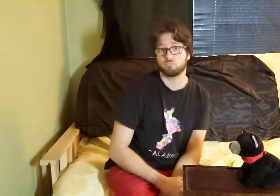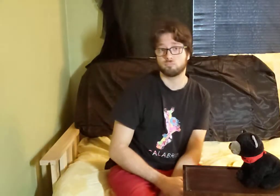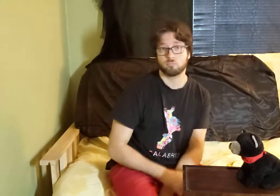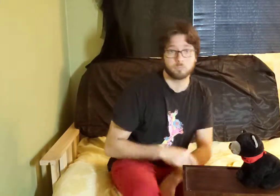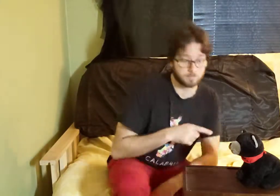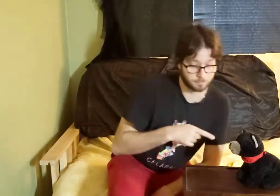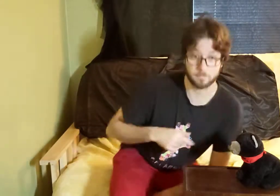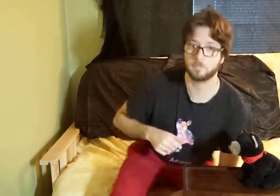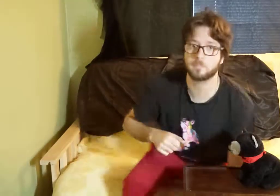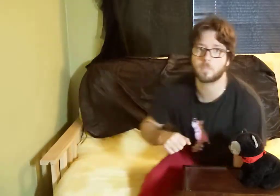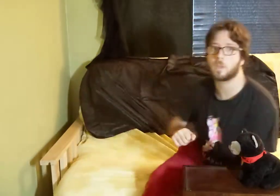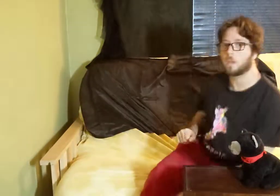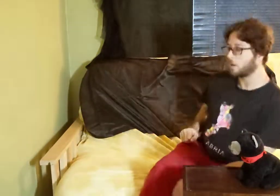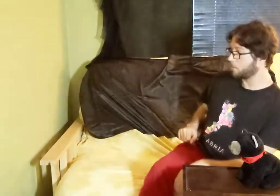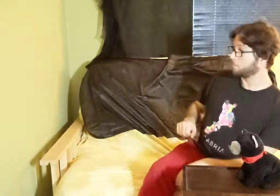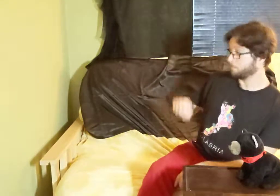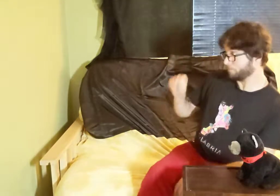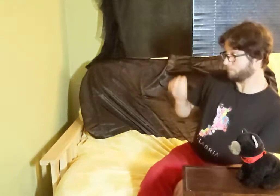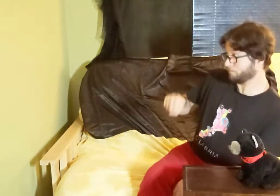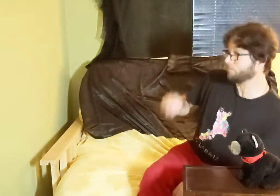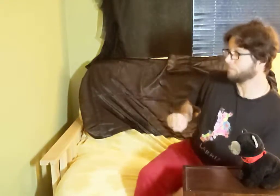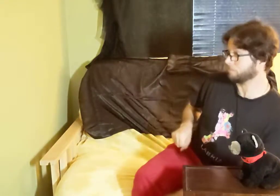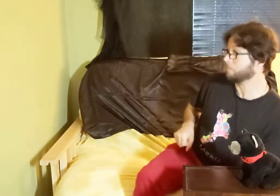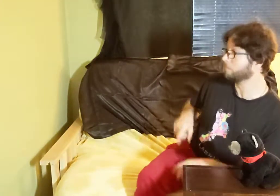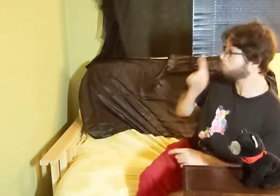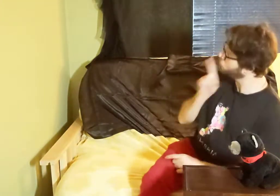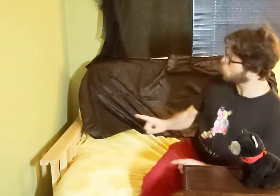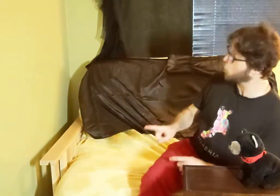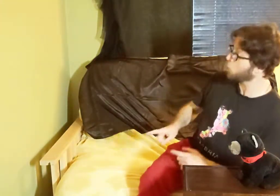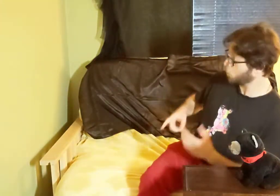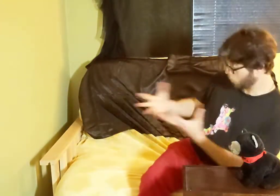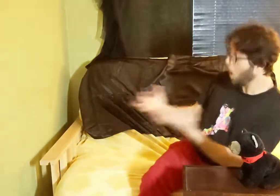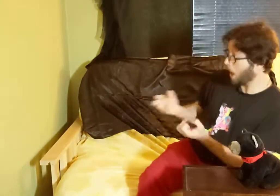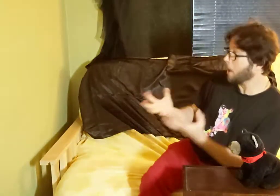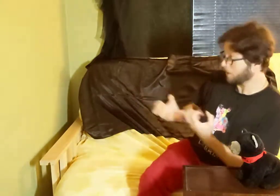IX-bearaldo-[assume role] YES TRUE WANT